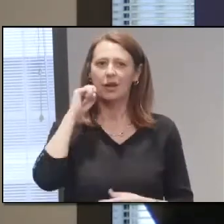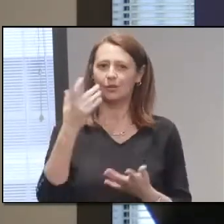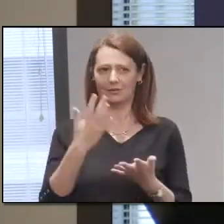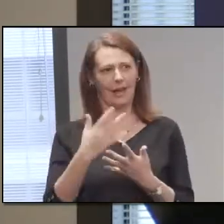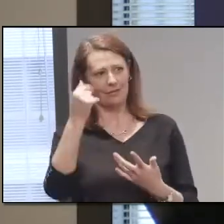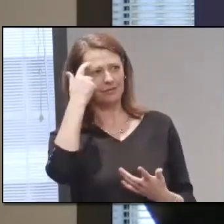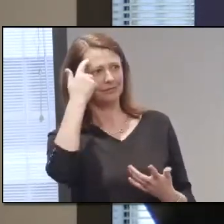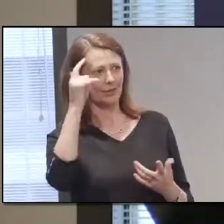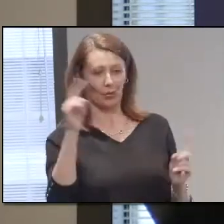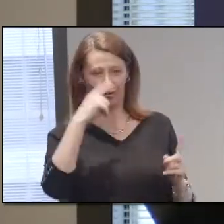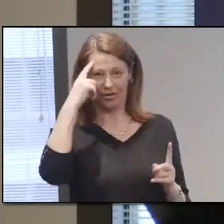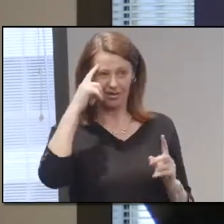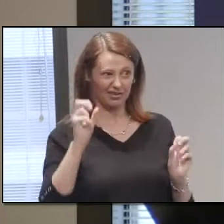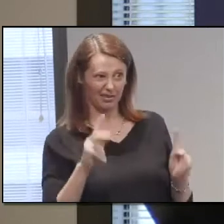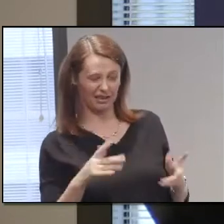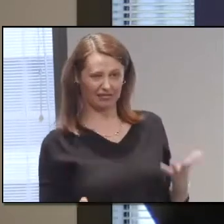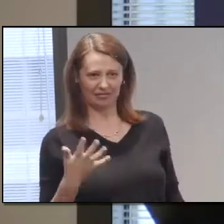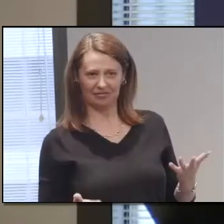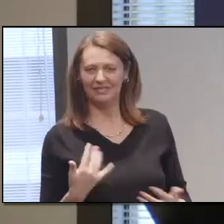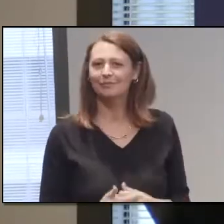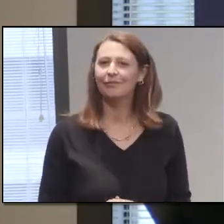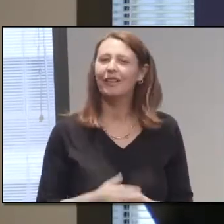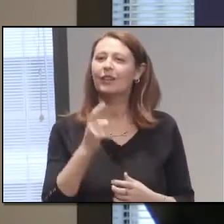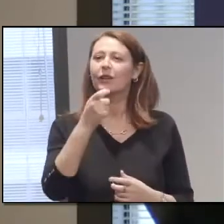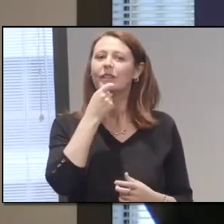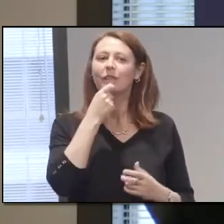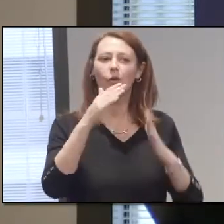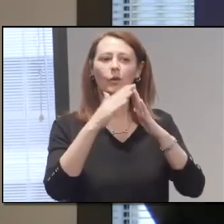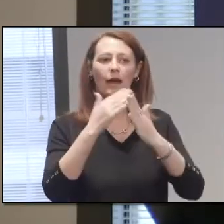they think what you're saying is okay or not. So just a few housekeeping notes prior to